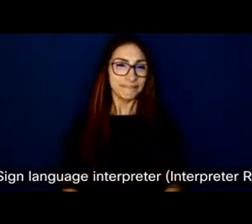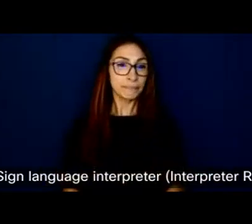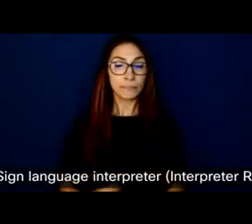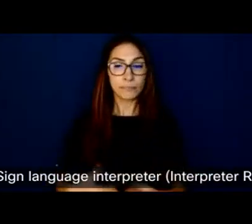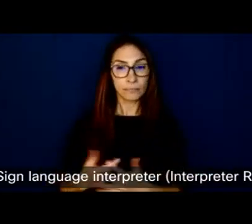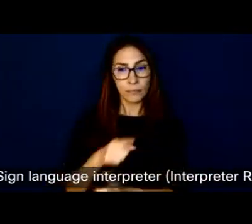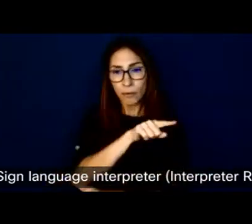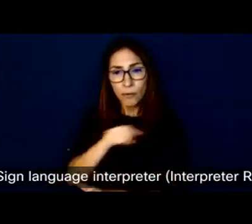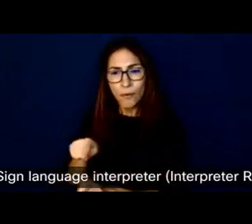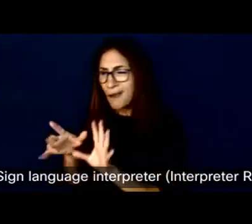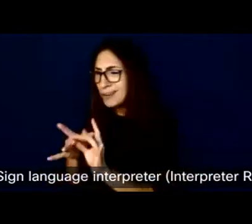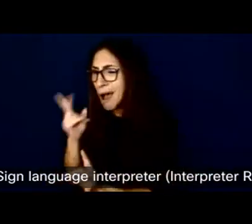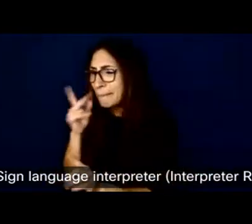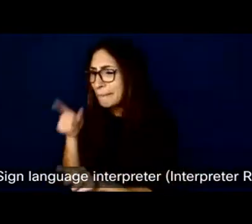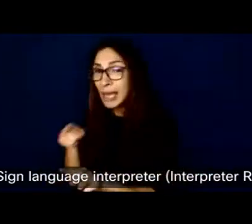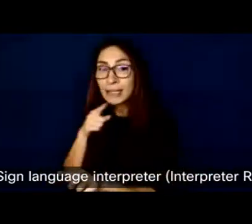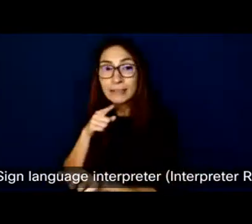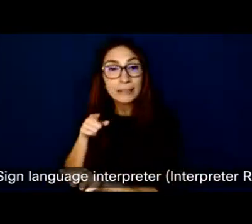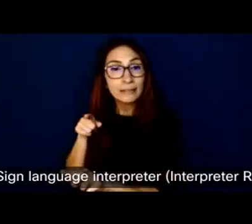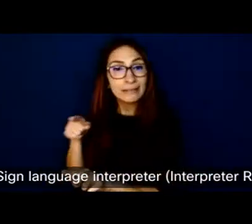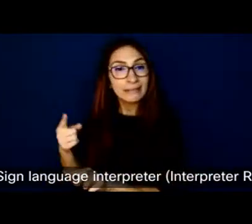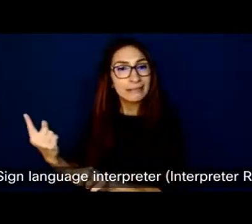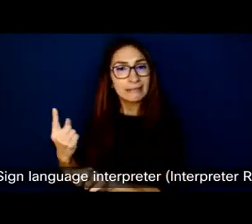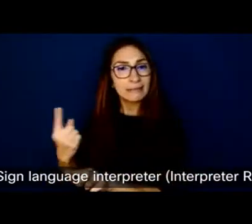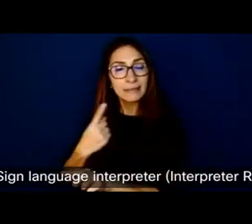she was, or they were expecting the number to have been higher